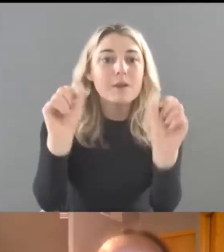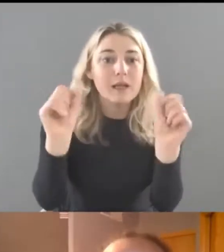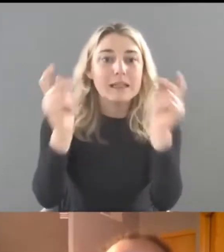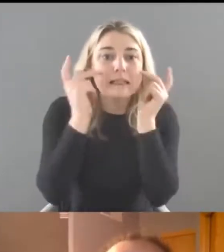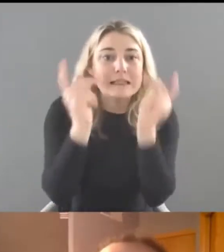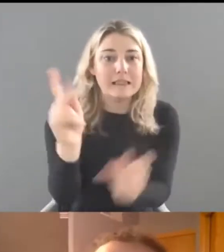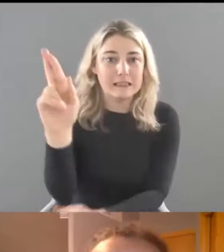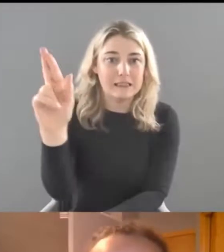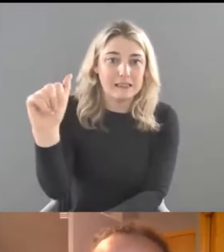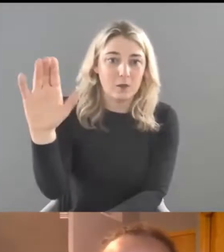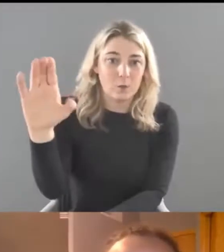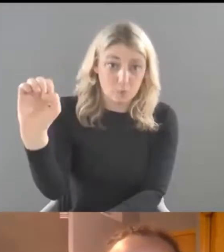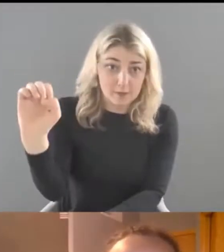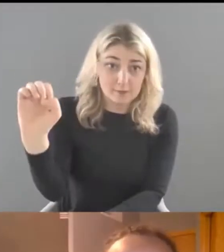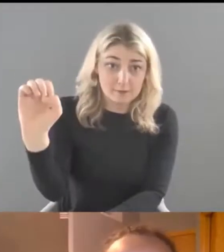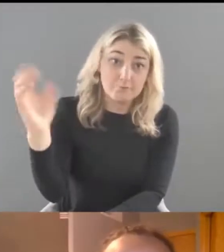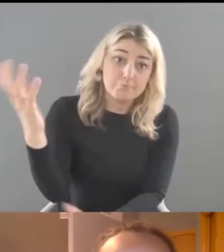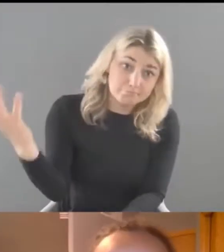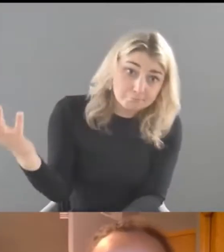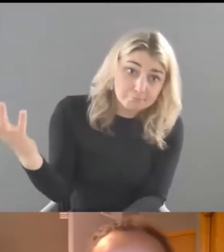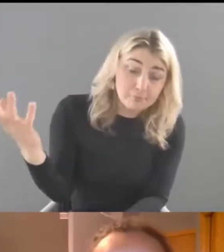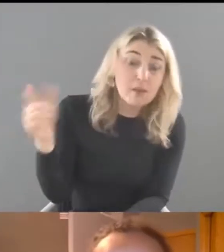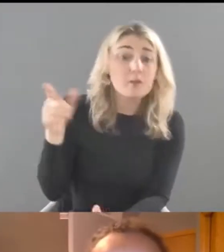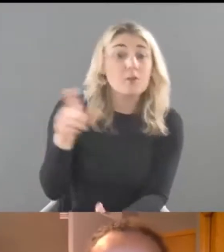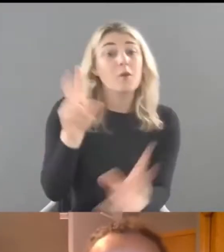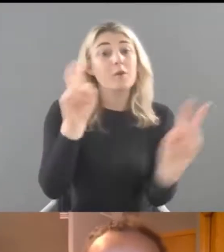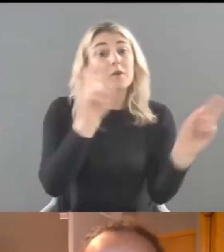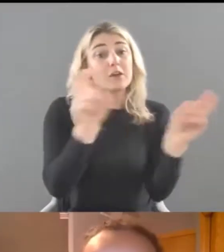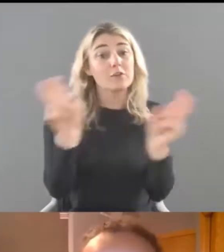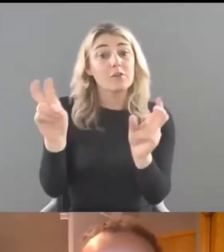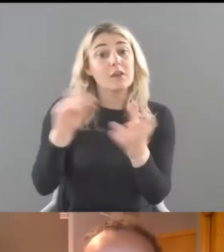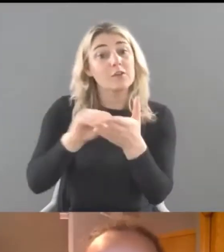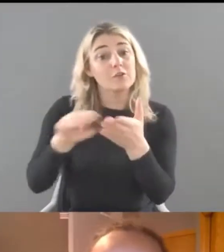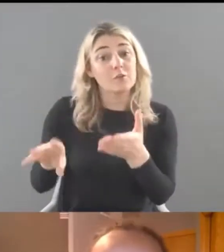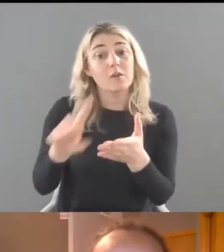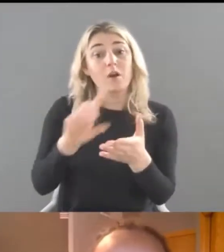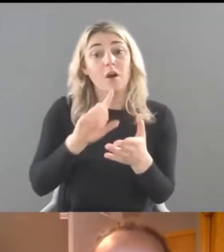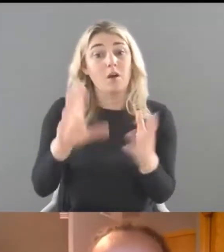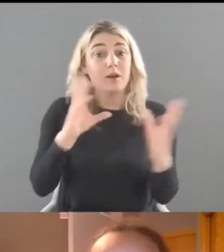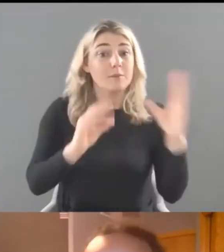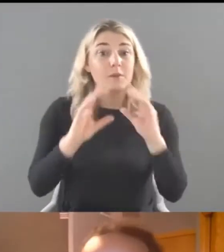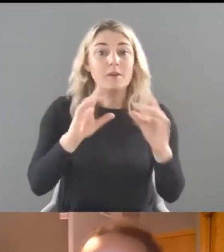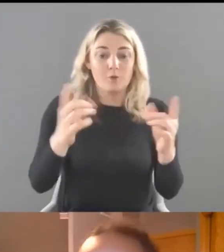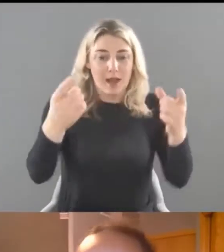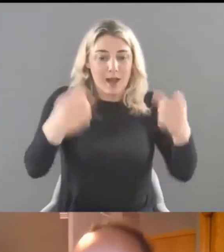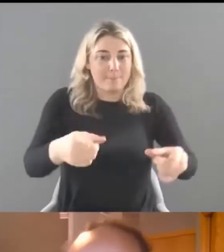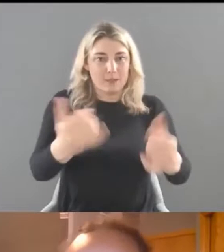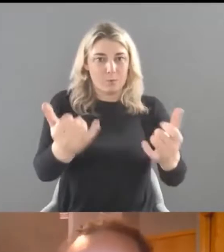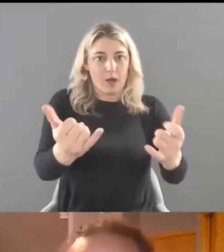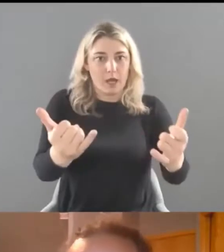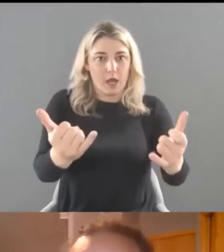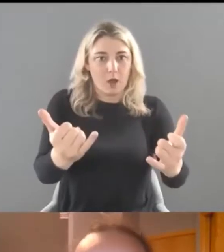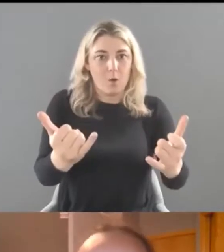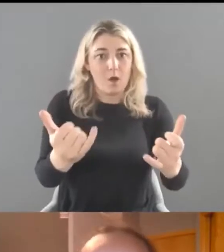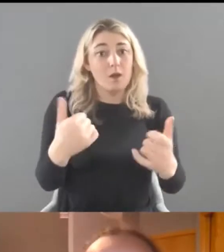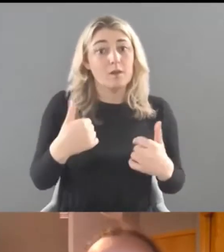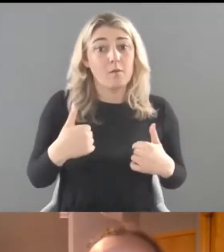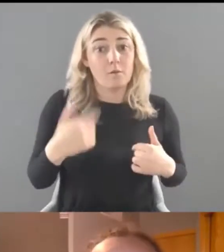our students are experiencing are real. They're happening right now. And for me, just if I could be a bit vulnerable, it's hard, right?